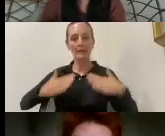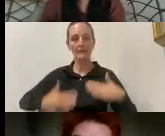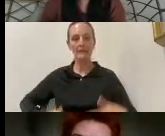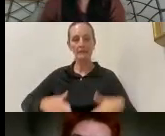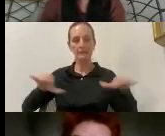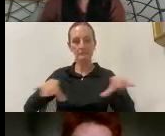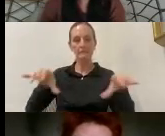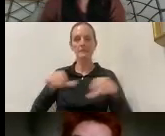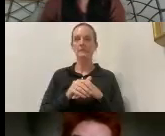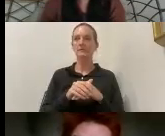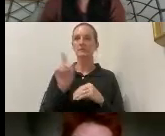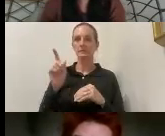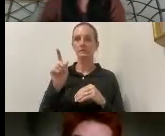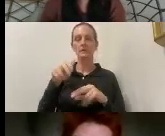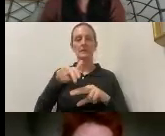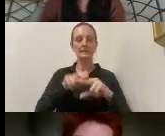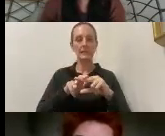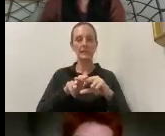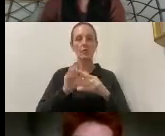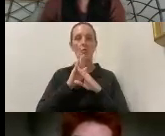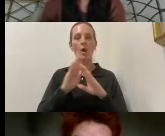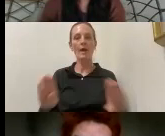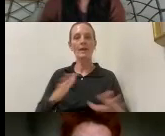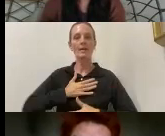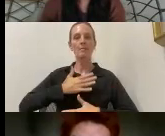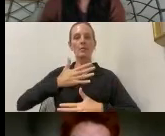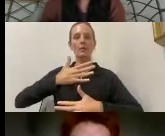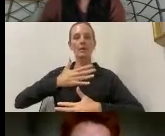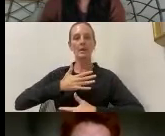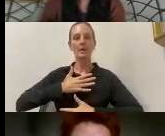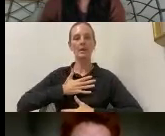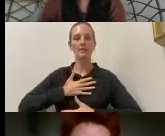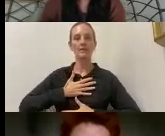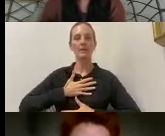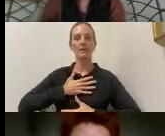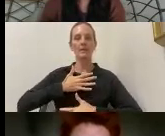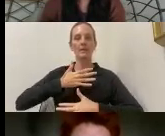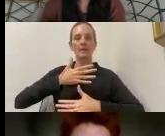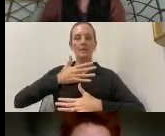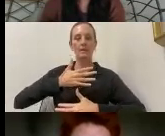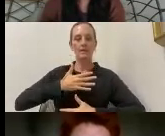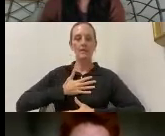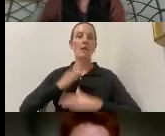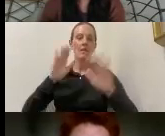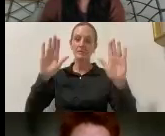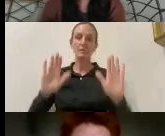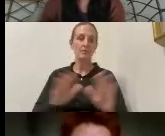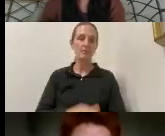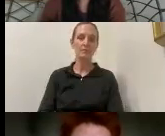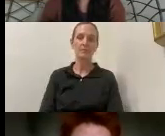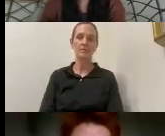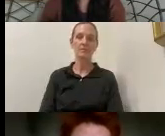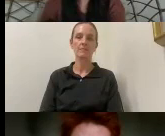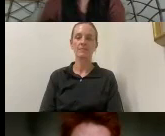Sit quietly in nature, and breathe.